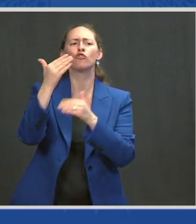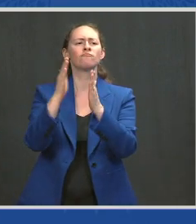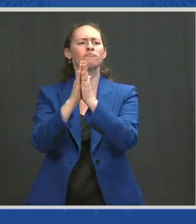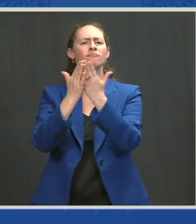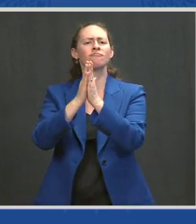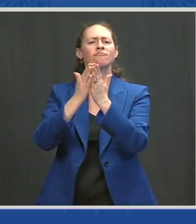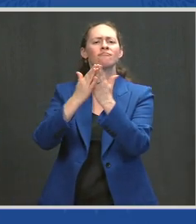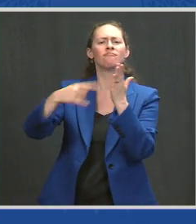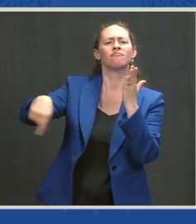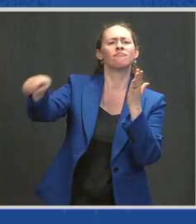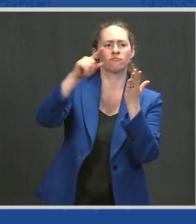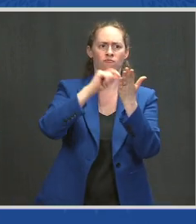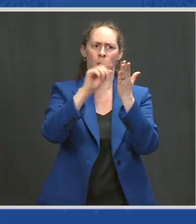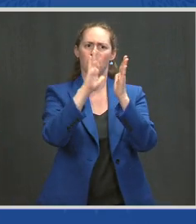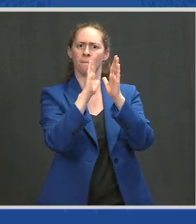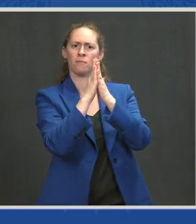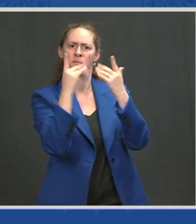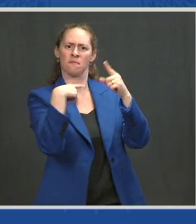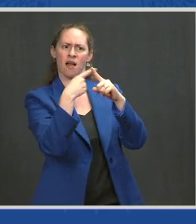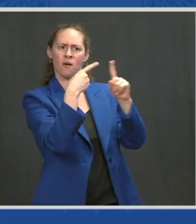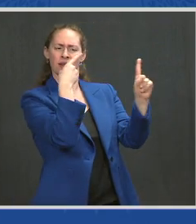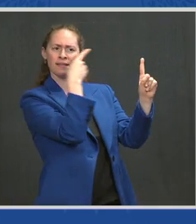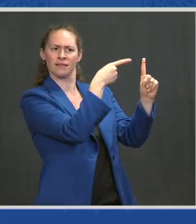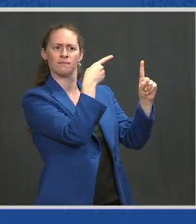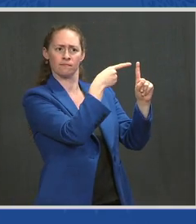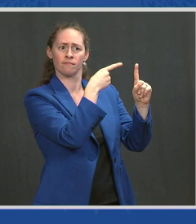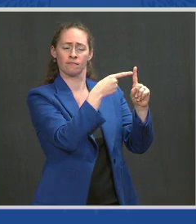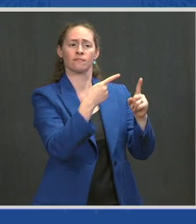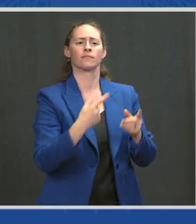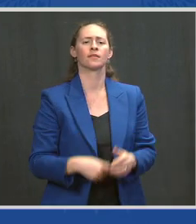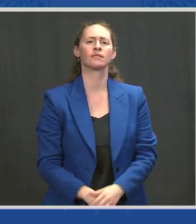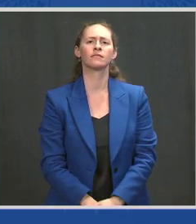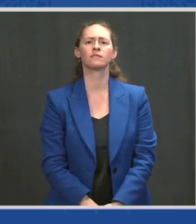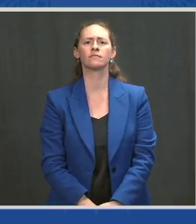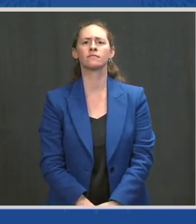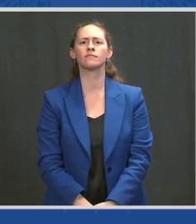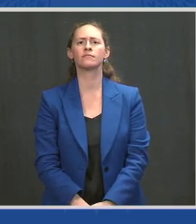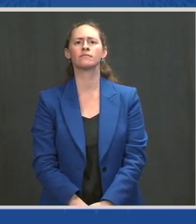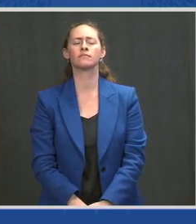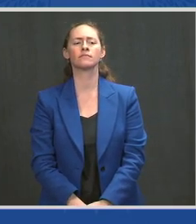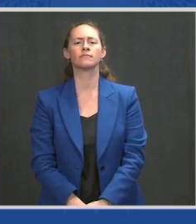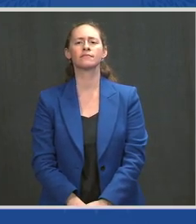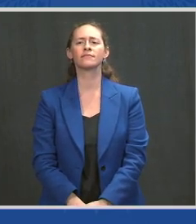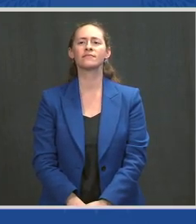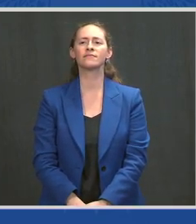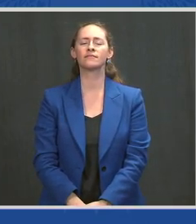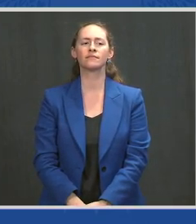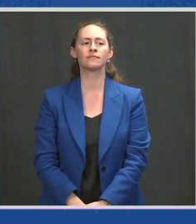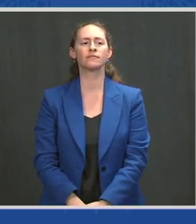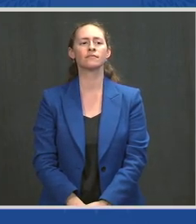And I think I pointed out to him that Russia had an opportunity --